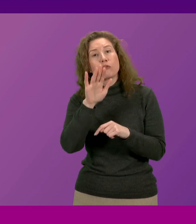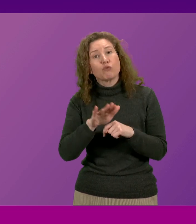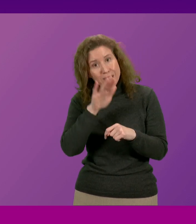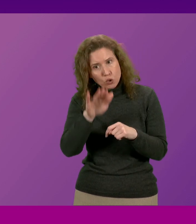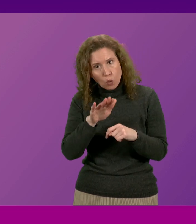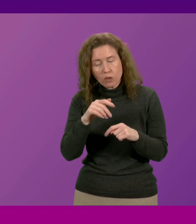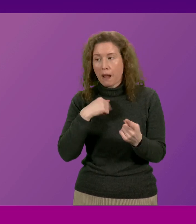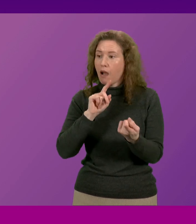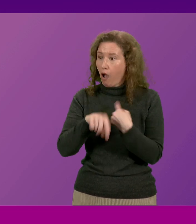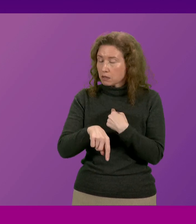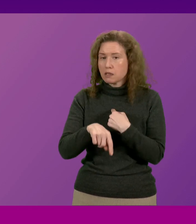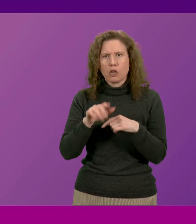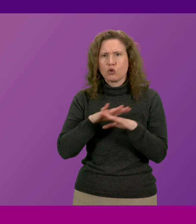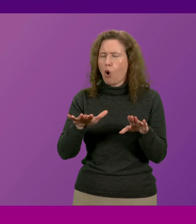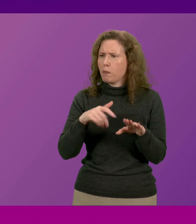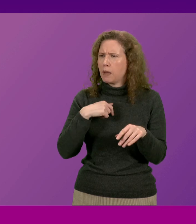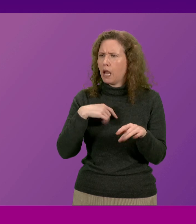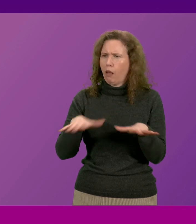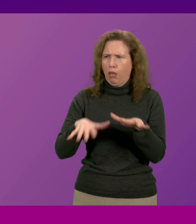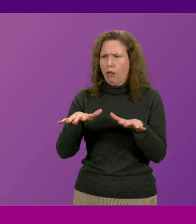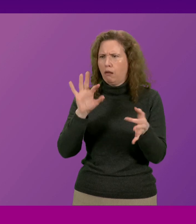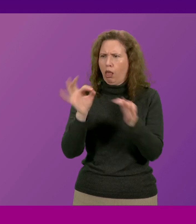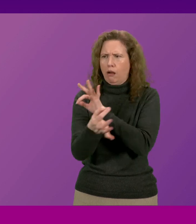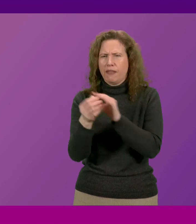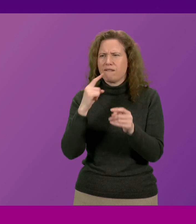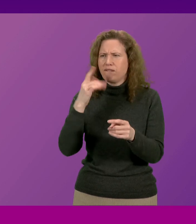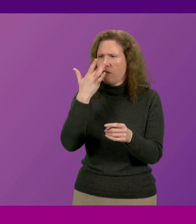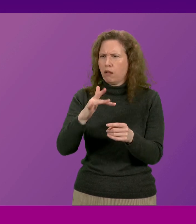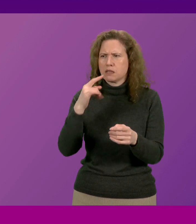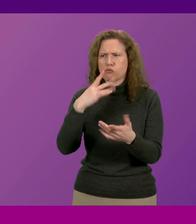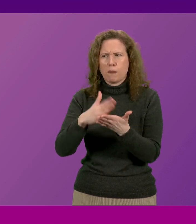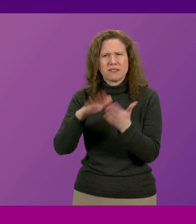my answer and will not be hoodwinked by the false promises of the Conservatives.